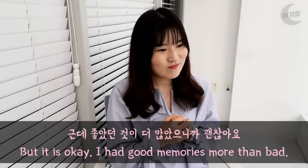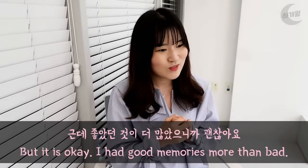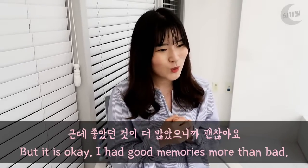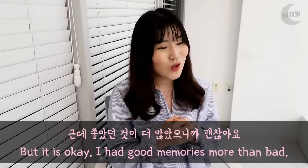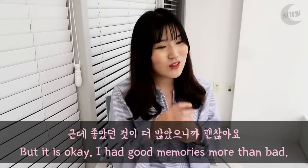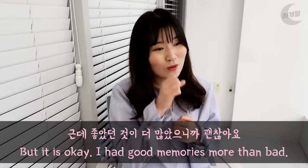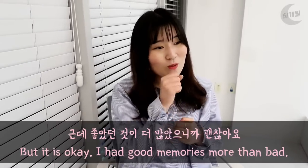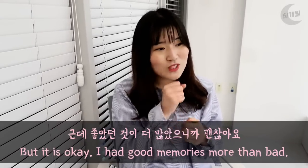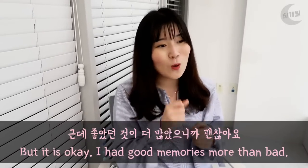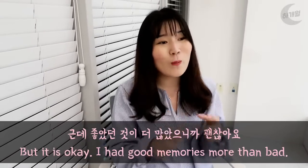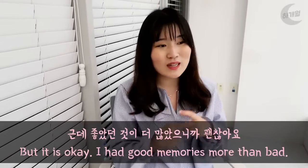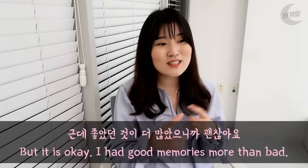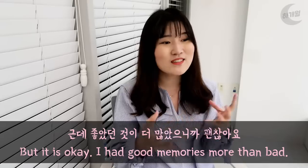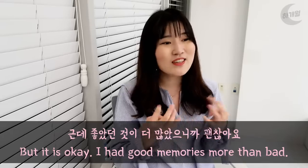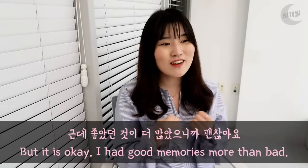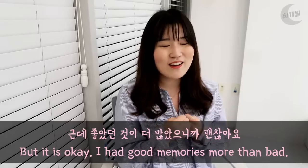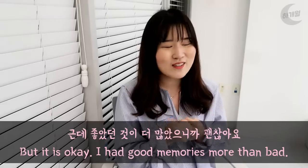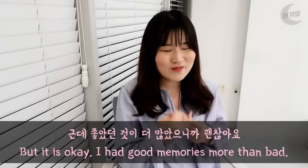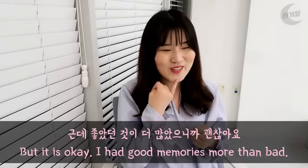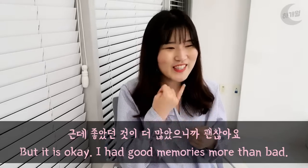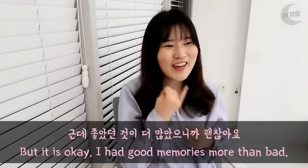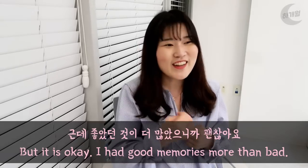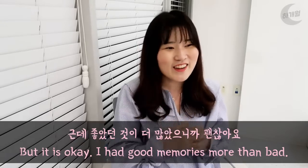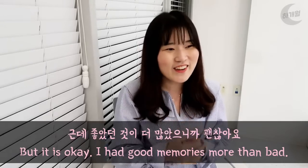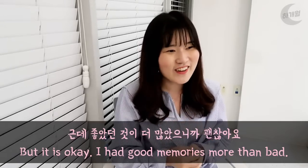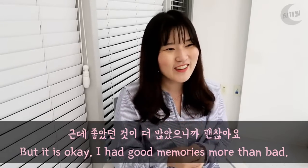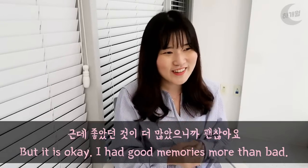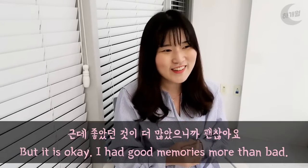But it is okay. I had good memories more than bad.